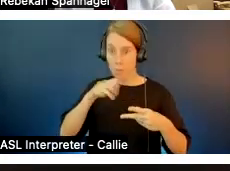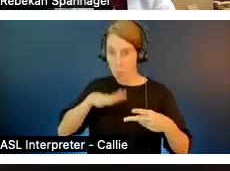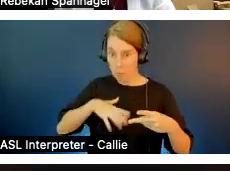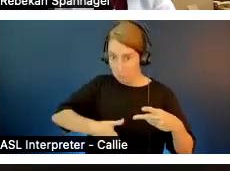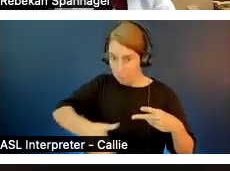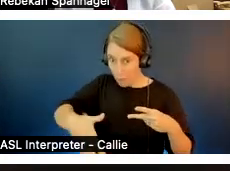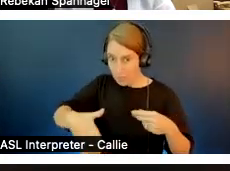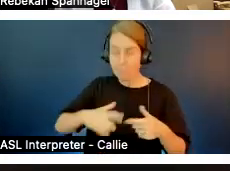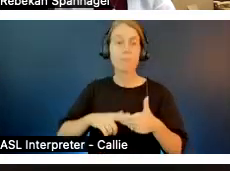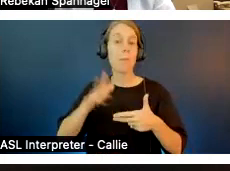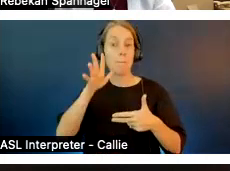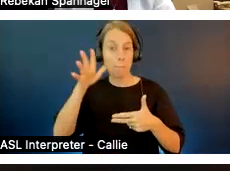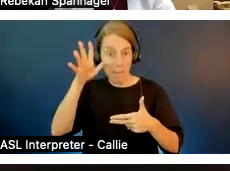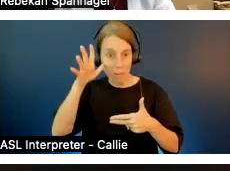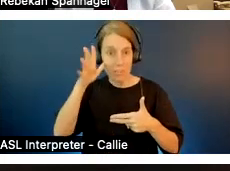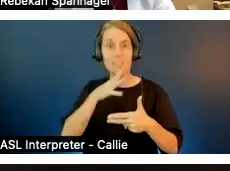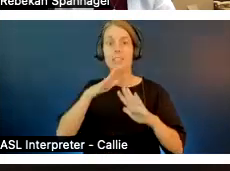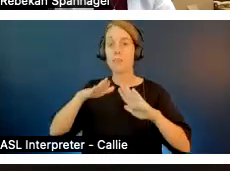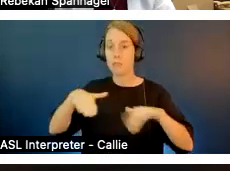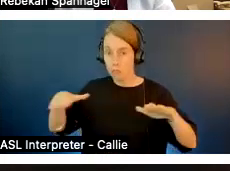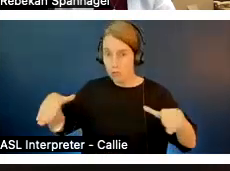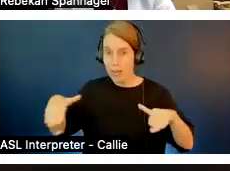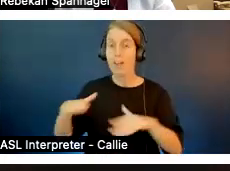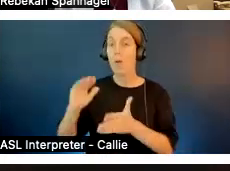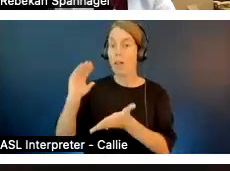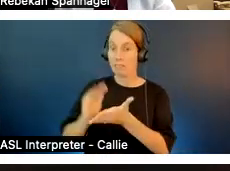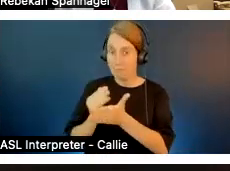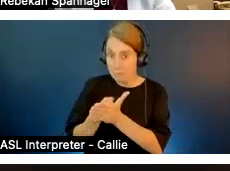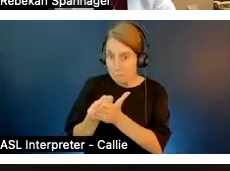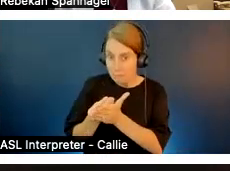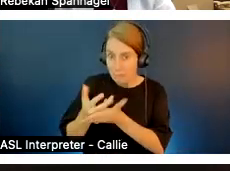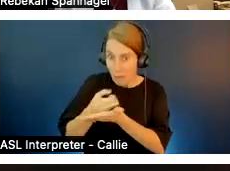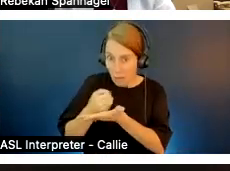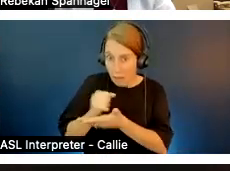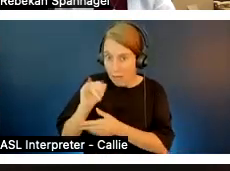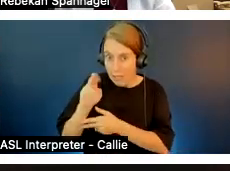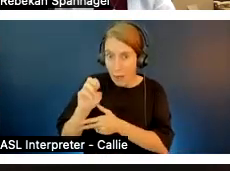the thing to remember is that this is a contract between each state and the federal medicaid